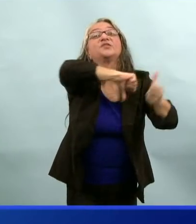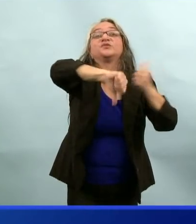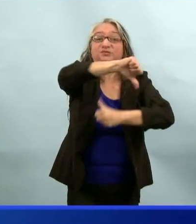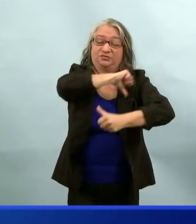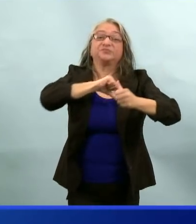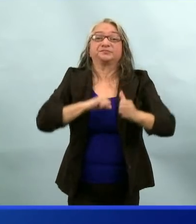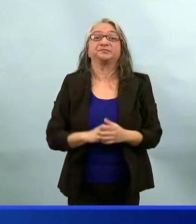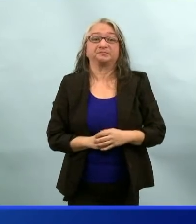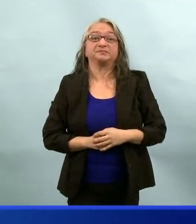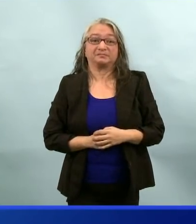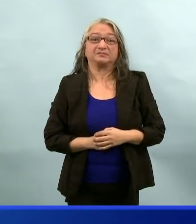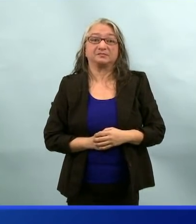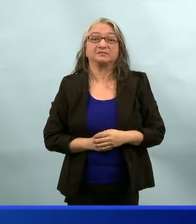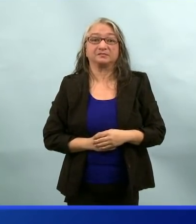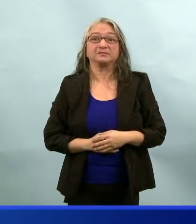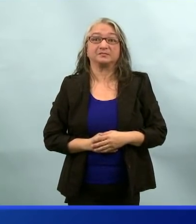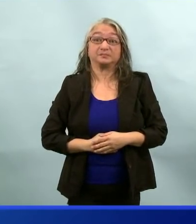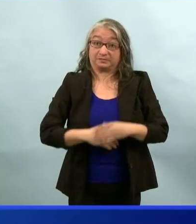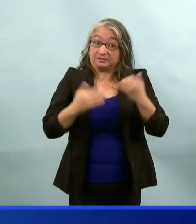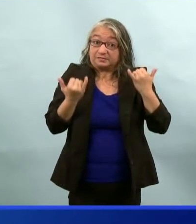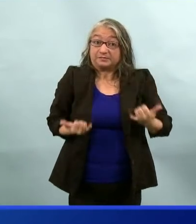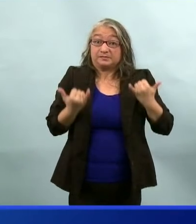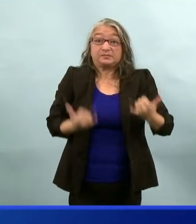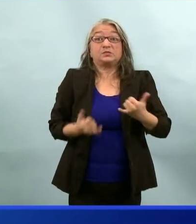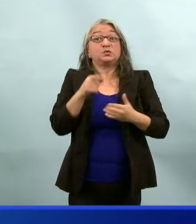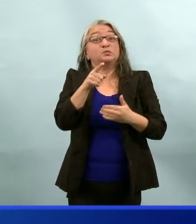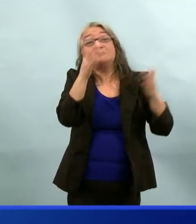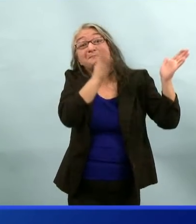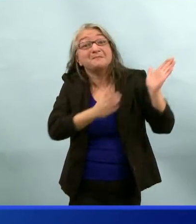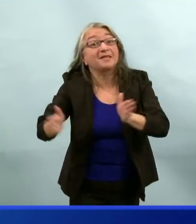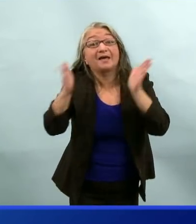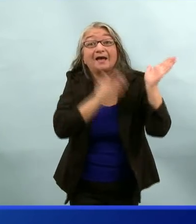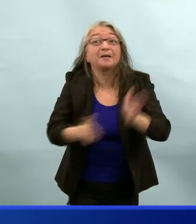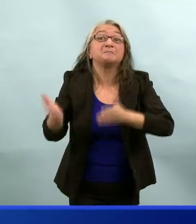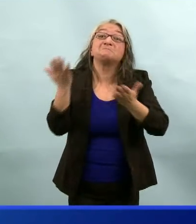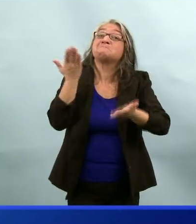so as you're planning a holiday get-together dinner out with friends or whatever this season